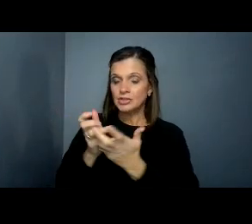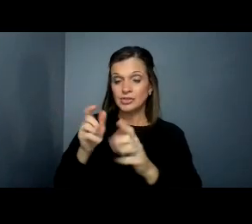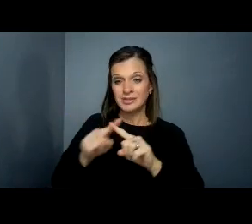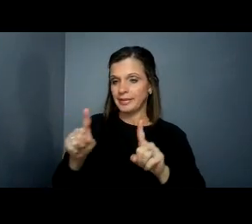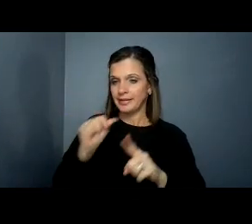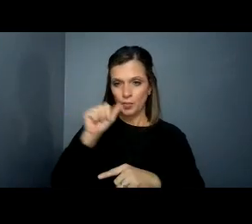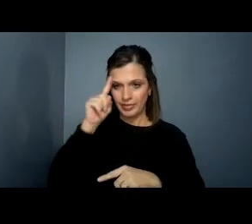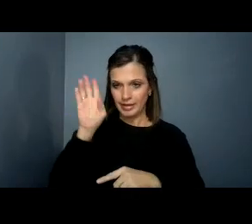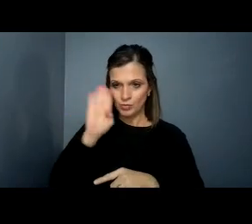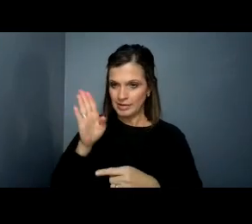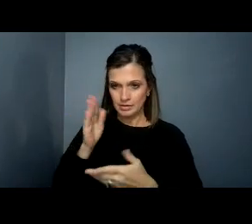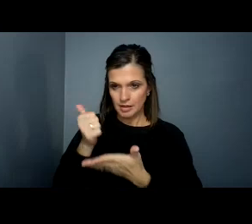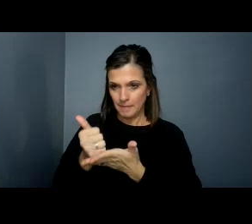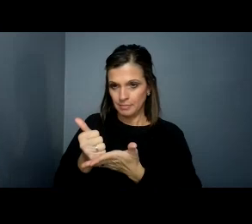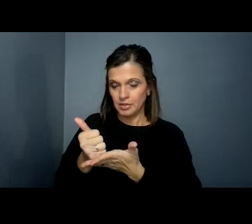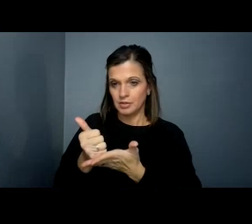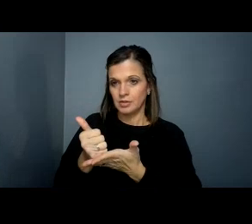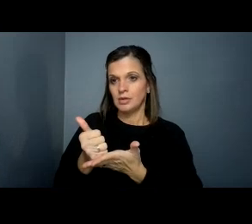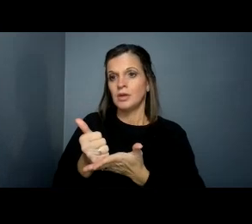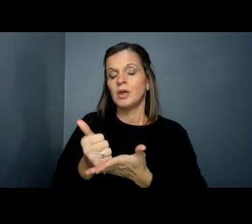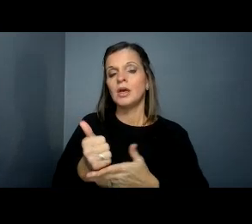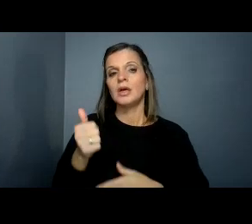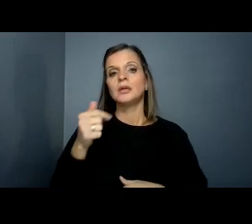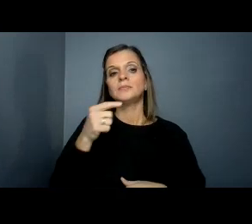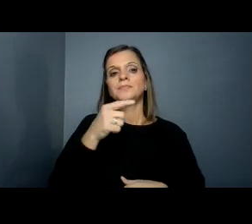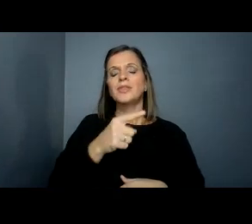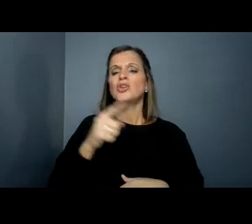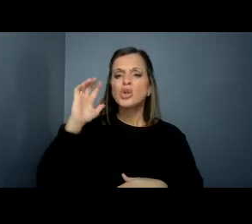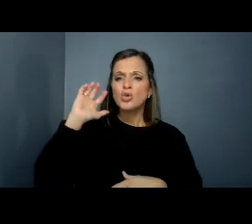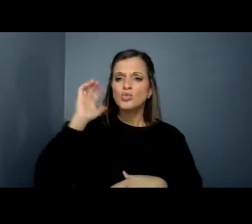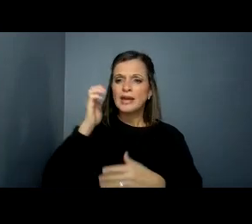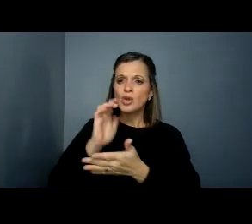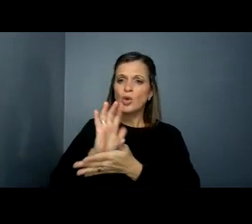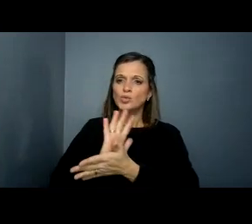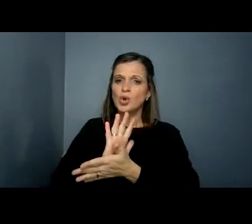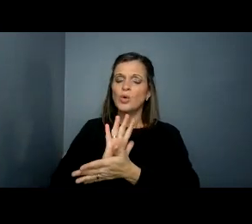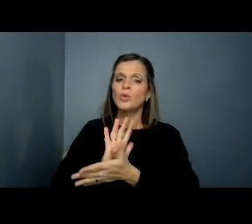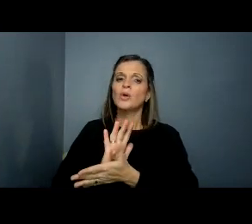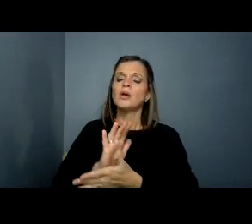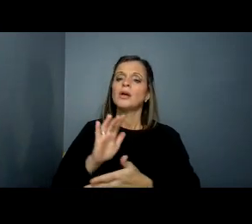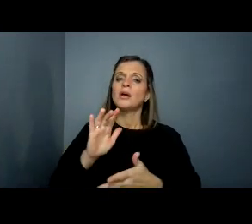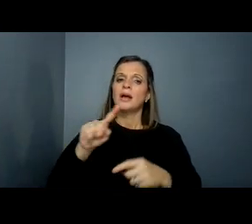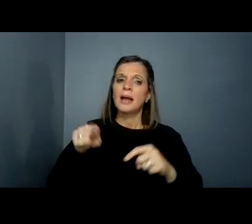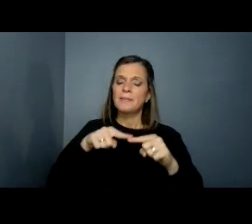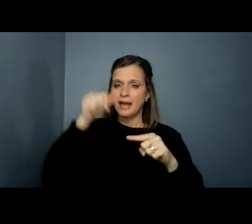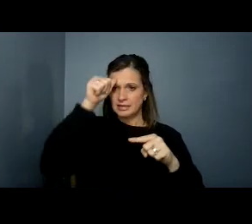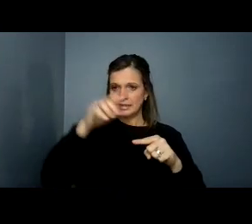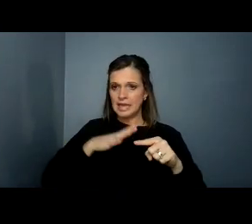episode on This American Life, the radio show about a guy who got upset because his doctor told